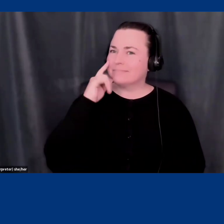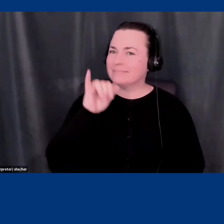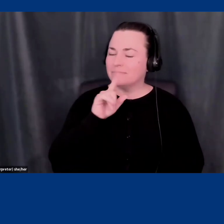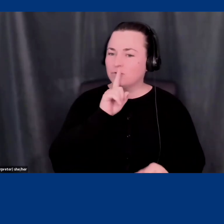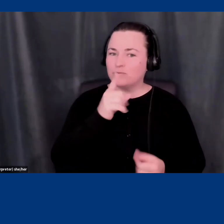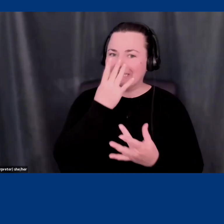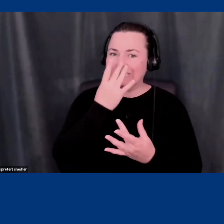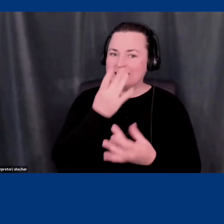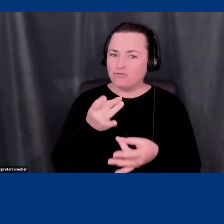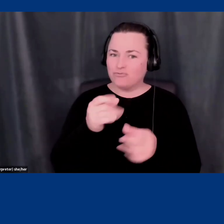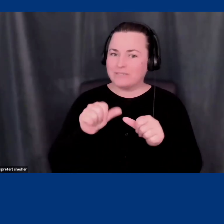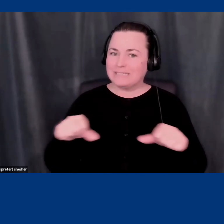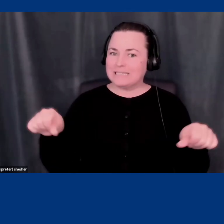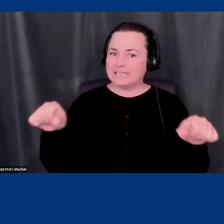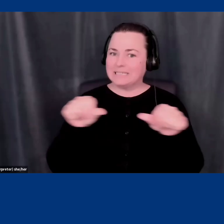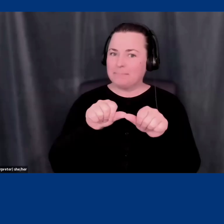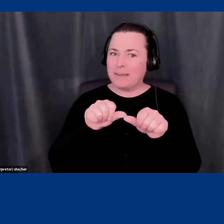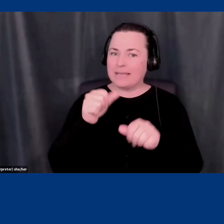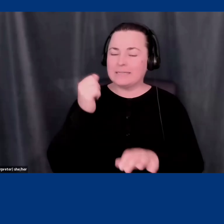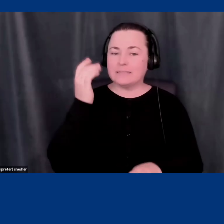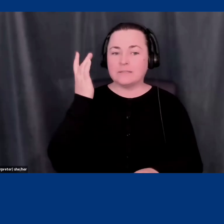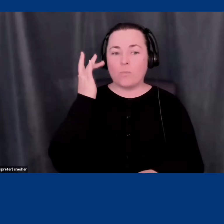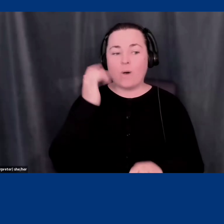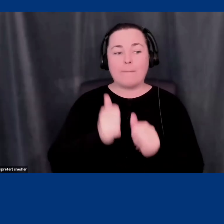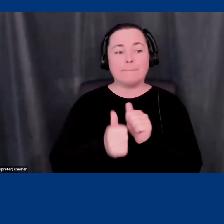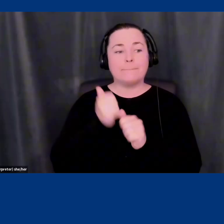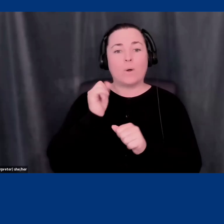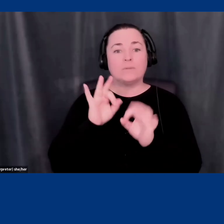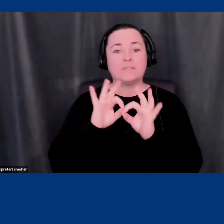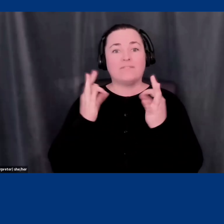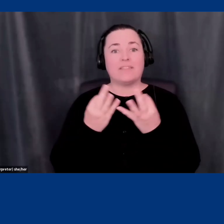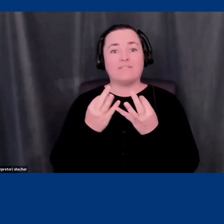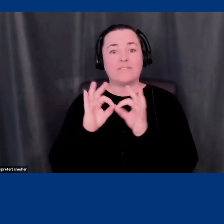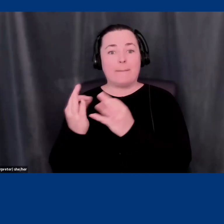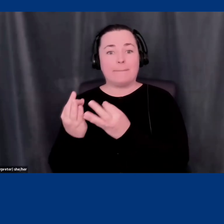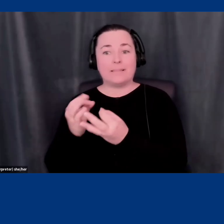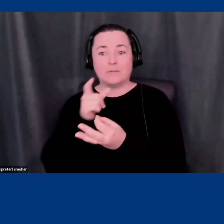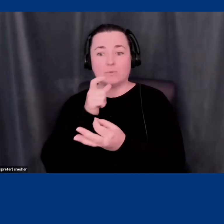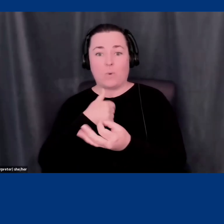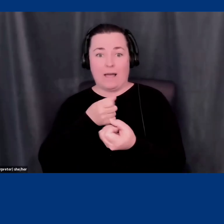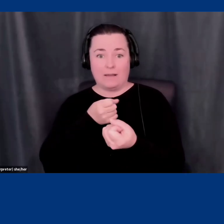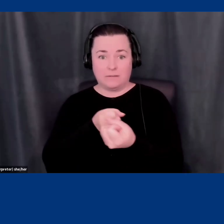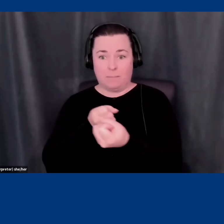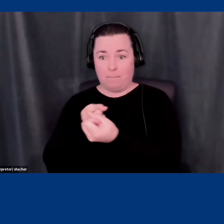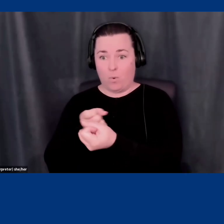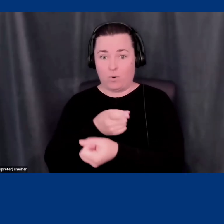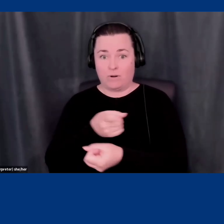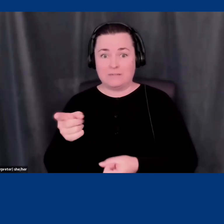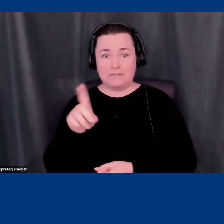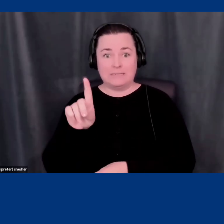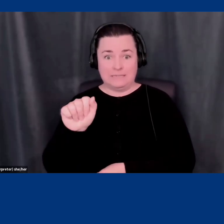Because most of the families who I've supported, who are disabled have self-disclosed before